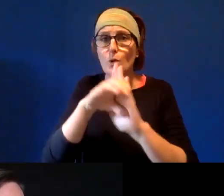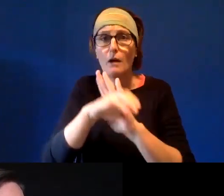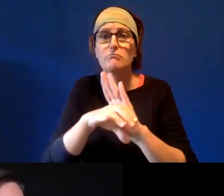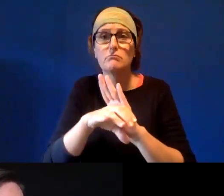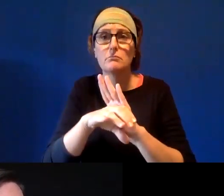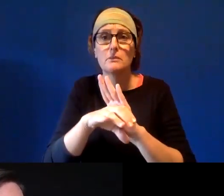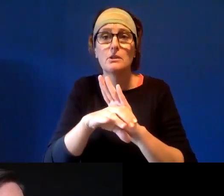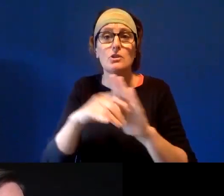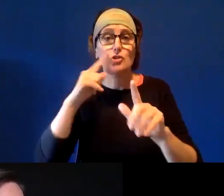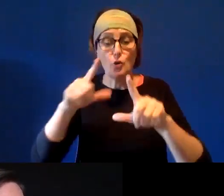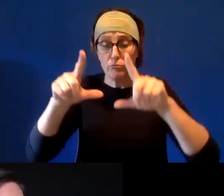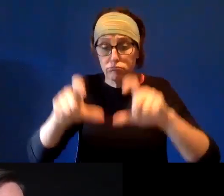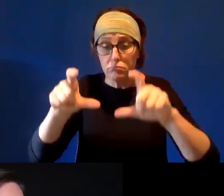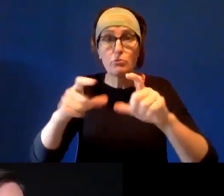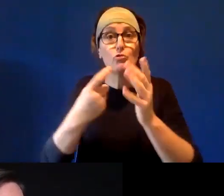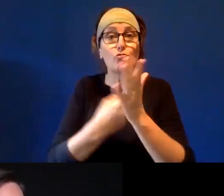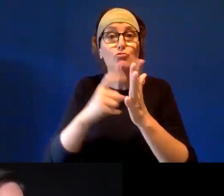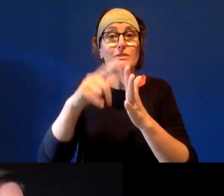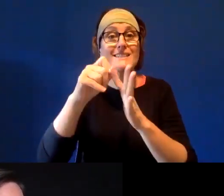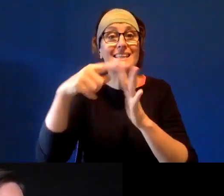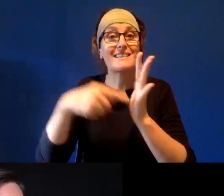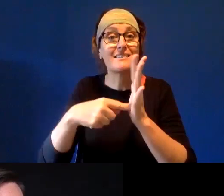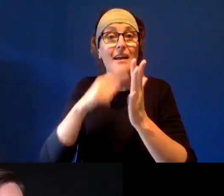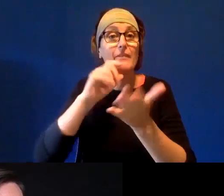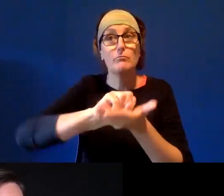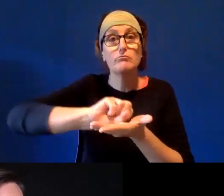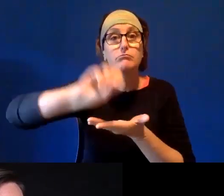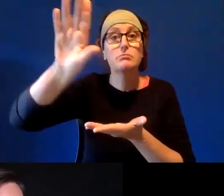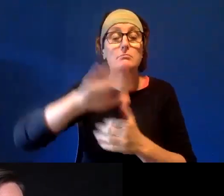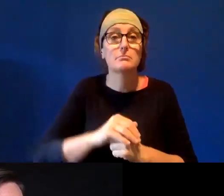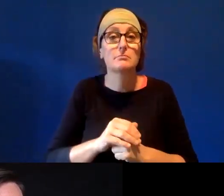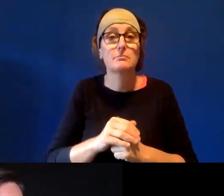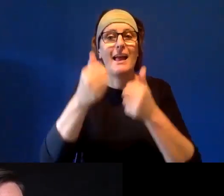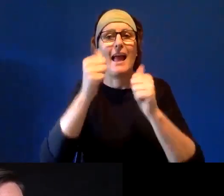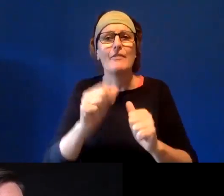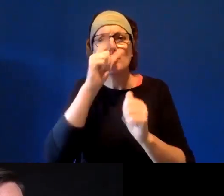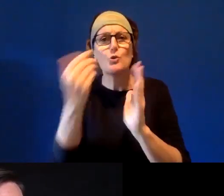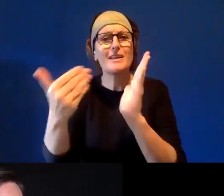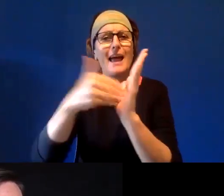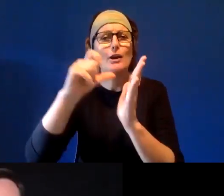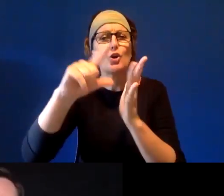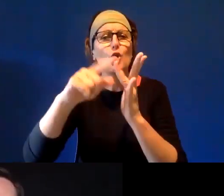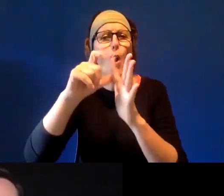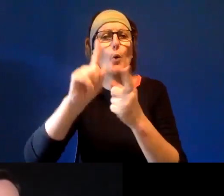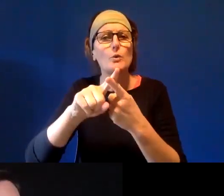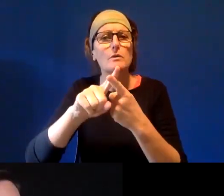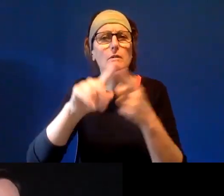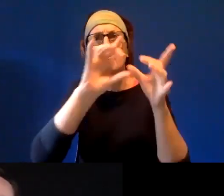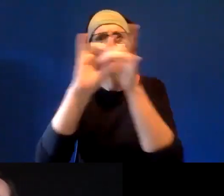like taking a photo of your receipt and it uploads. Then what happens is there is a code that you can link Receipt Bank through to other mechanisms.